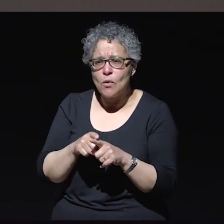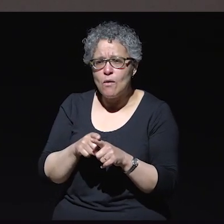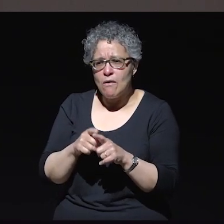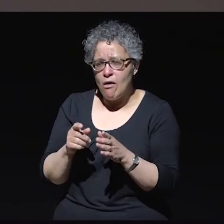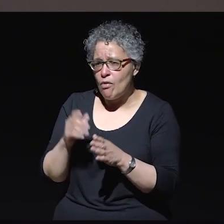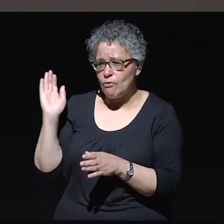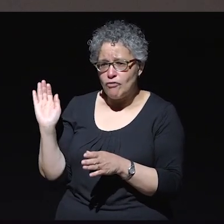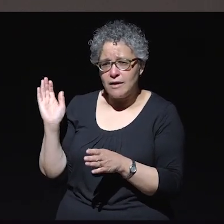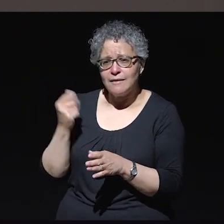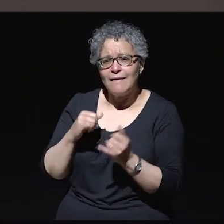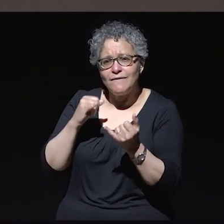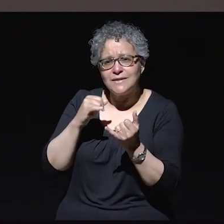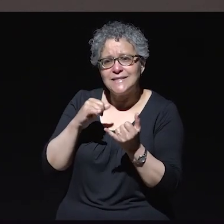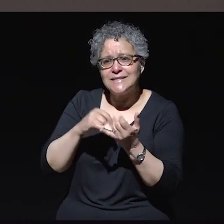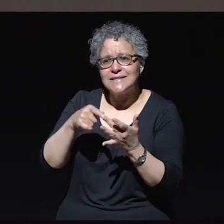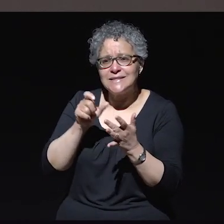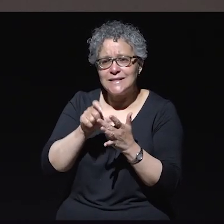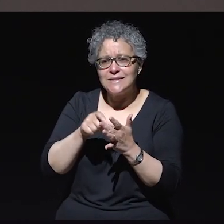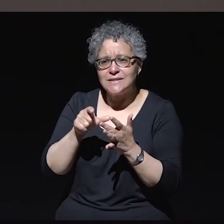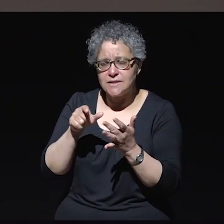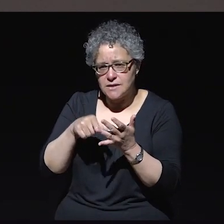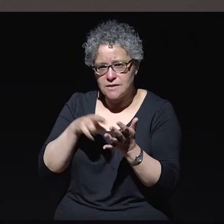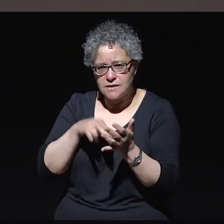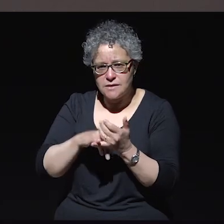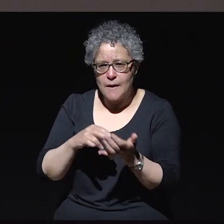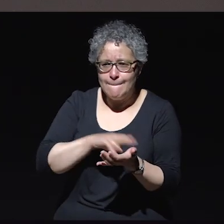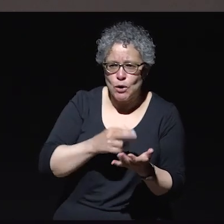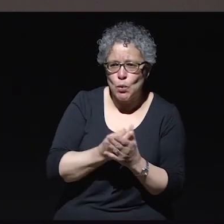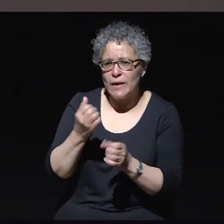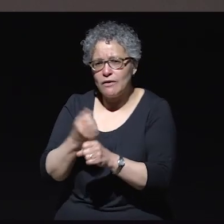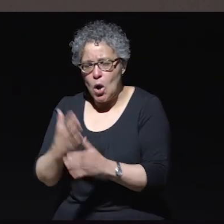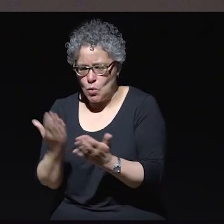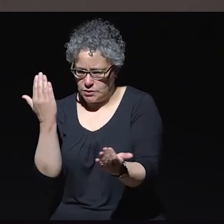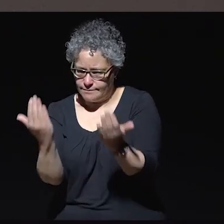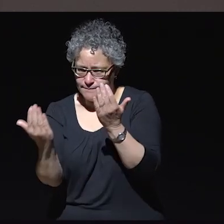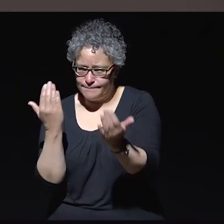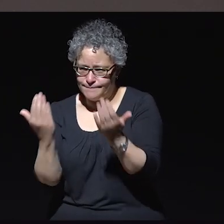you can see the wonderful, again, juxtaposition of blue and gold, which almost becomes a kind of motif of people